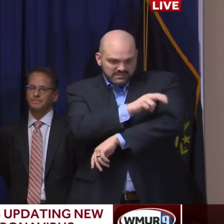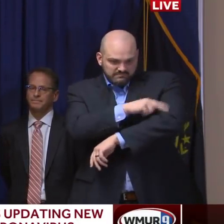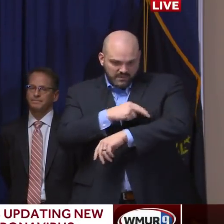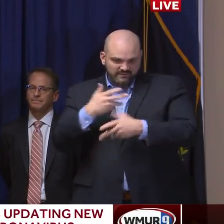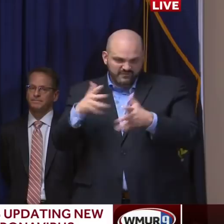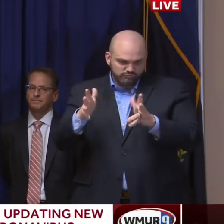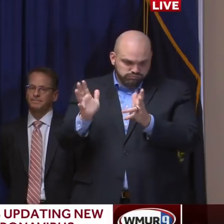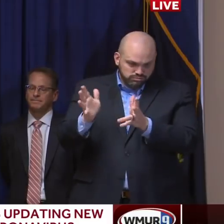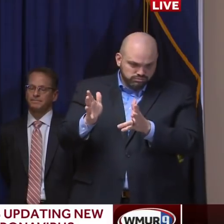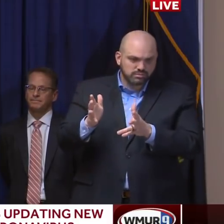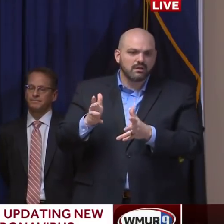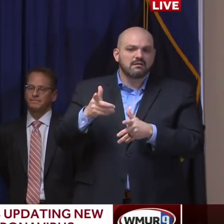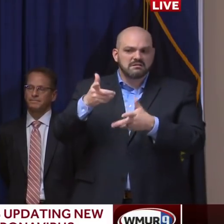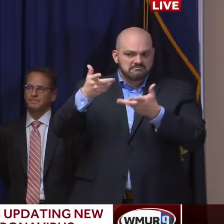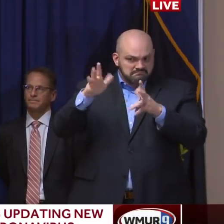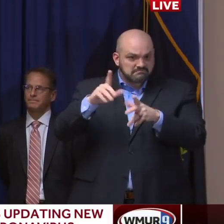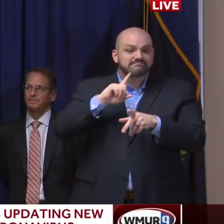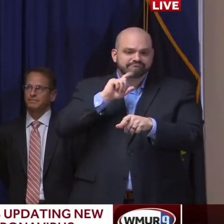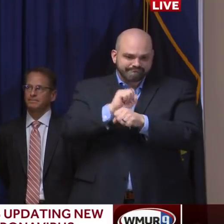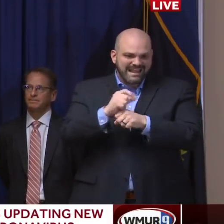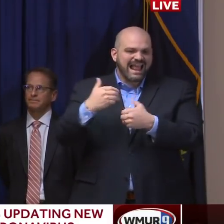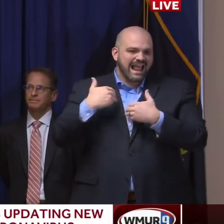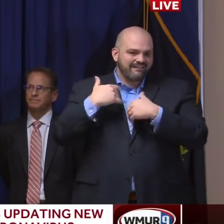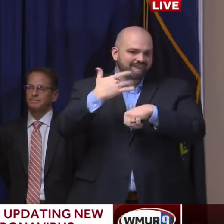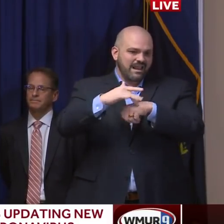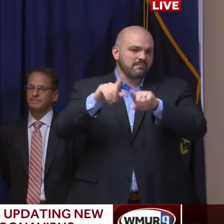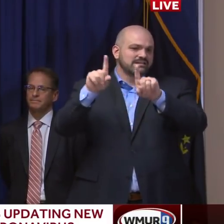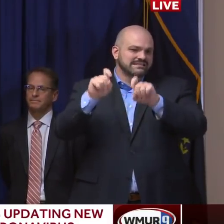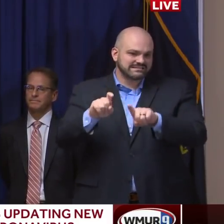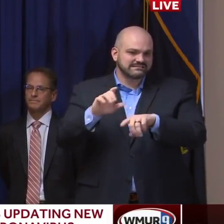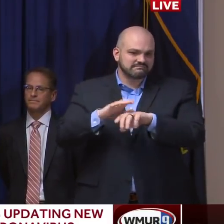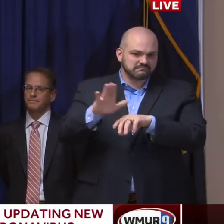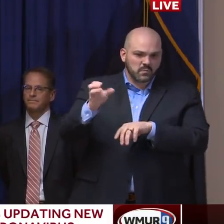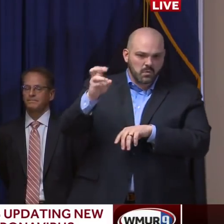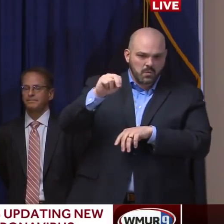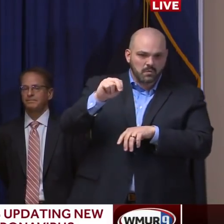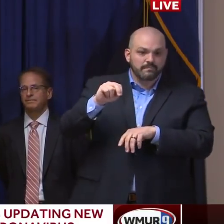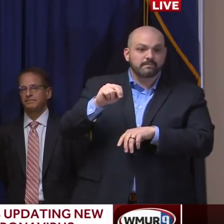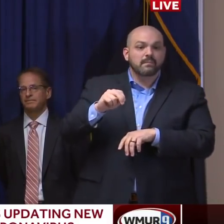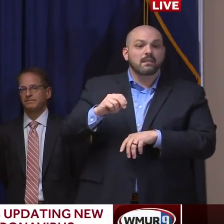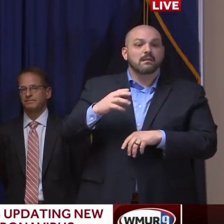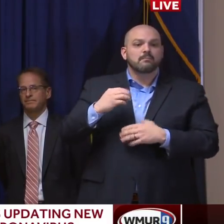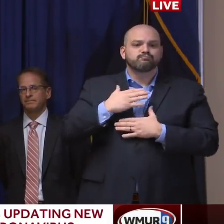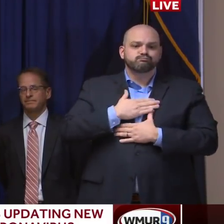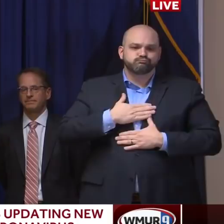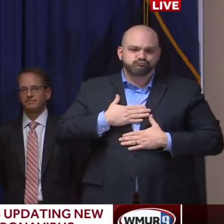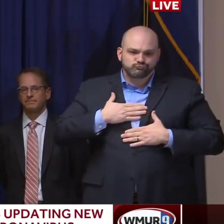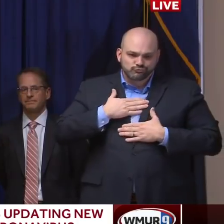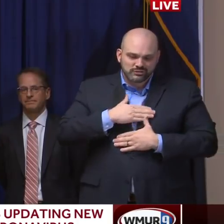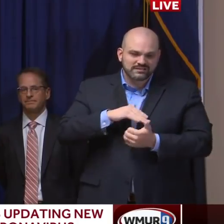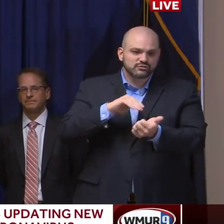THERE ARE HOSPITALS THAT WILL BE ABLE TO BRING THEIR OWN TESTING AVAILABLE WITHIN THAT HOSPITAL SETTING.